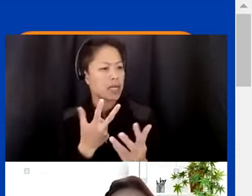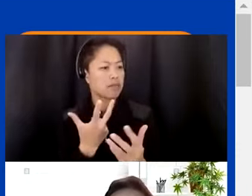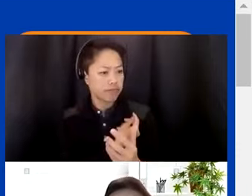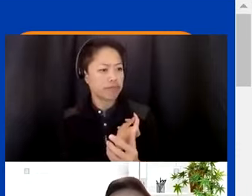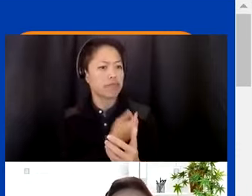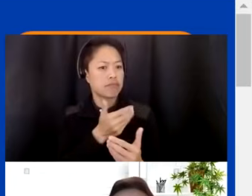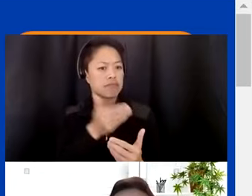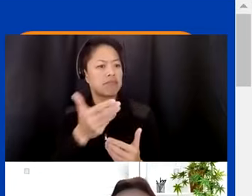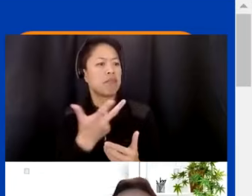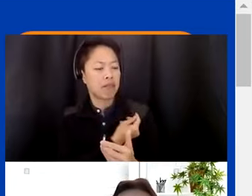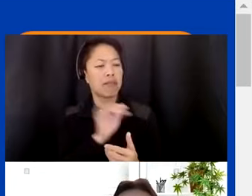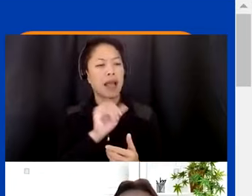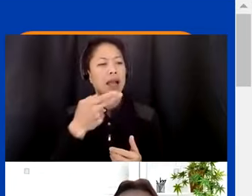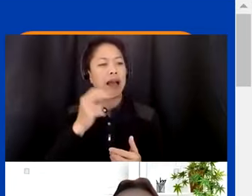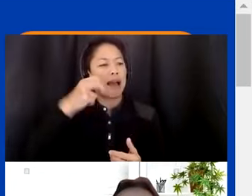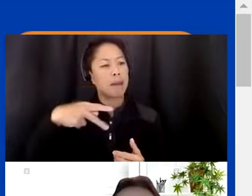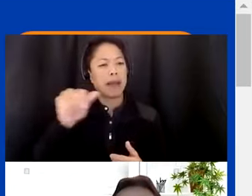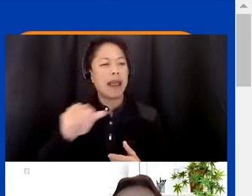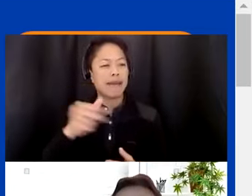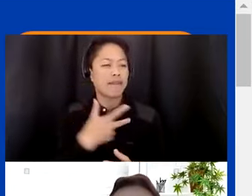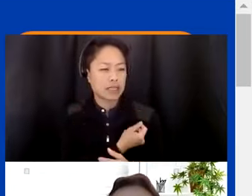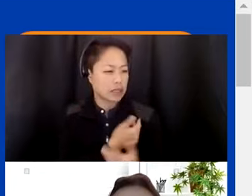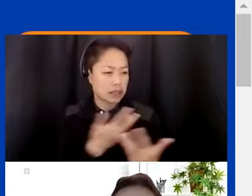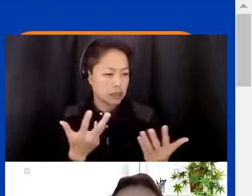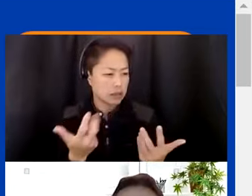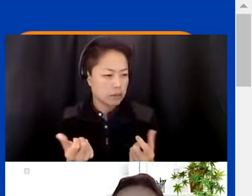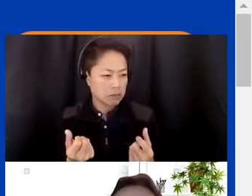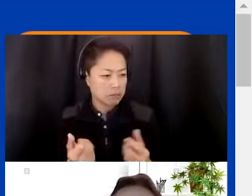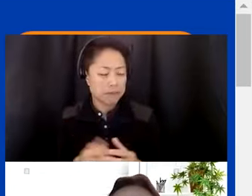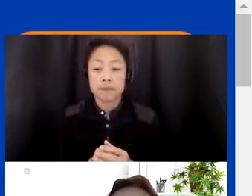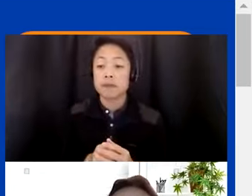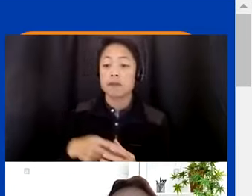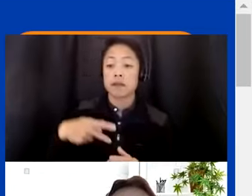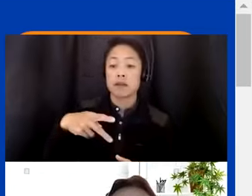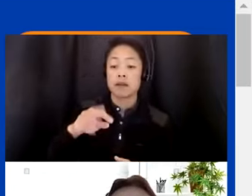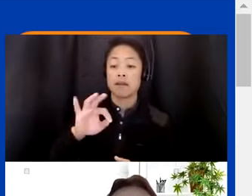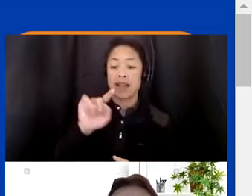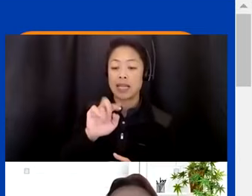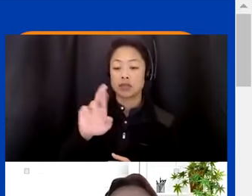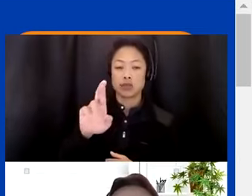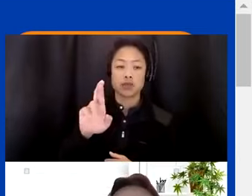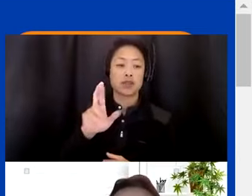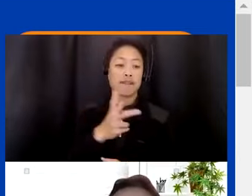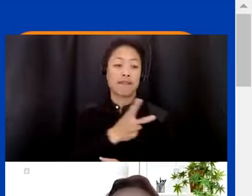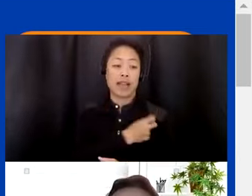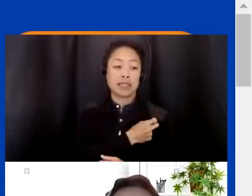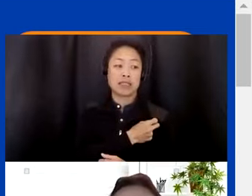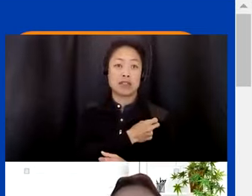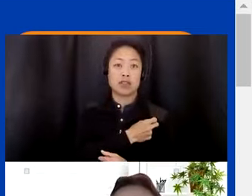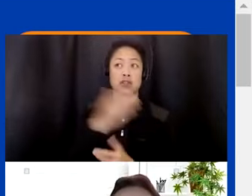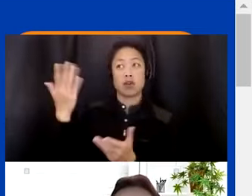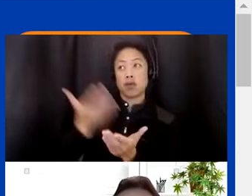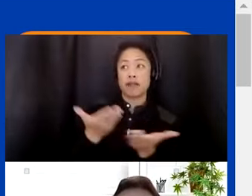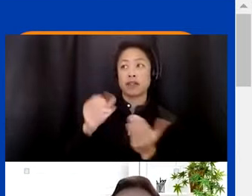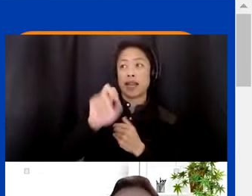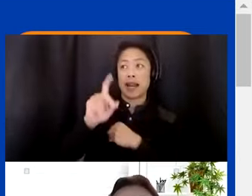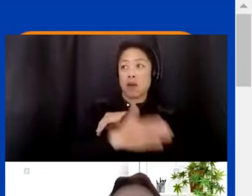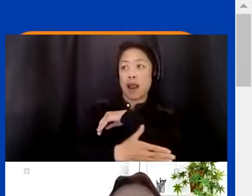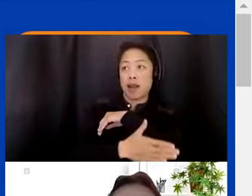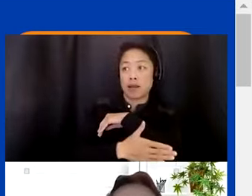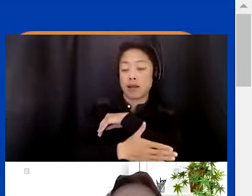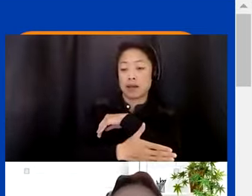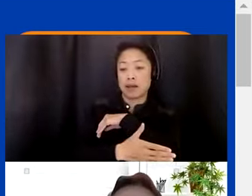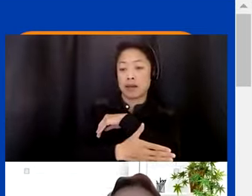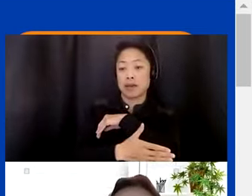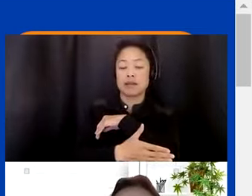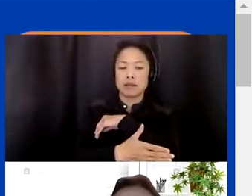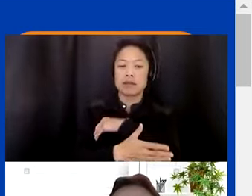is an additional attempt to help with contact tracing. It can be hard for folks to remember